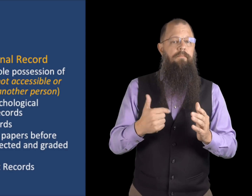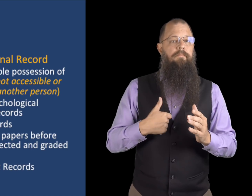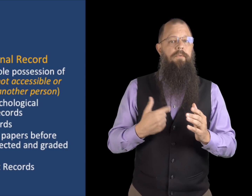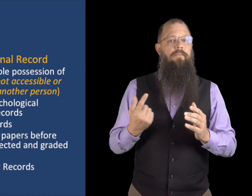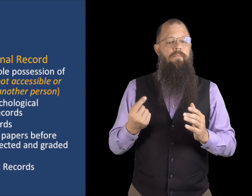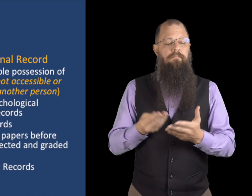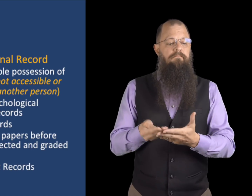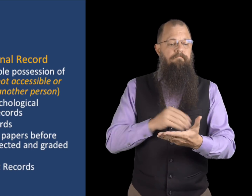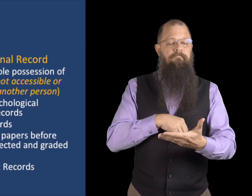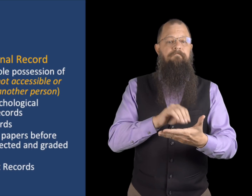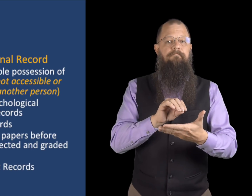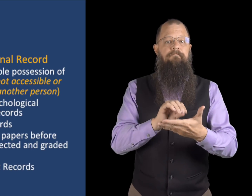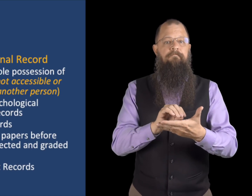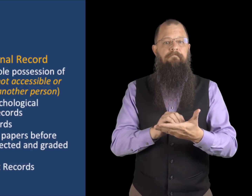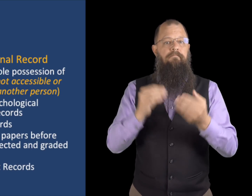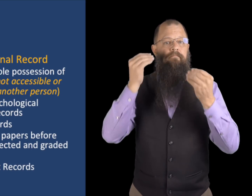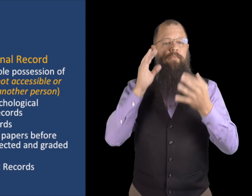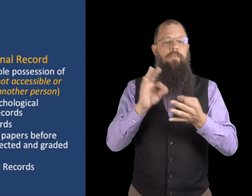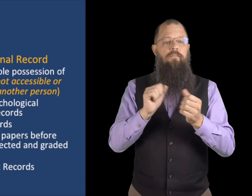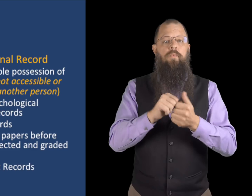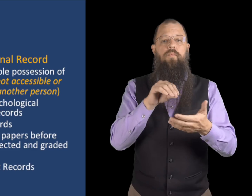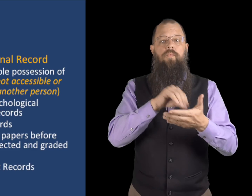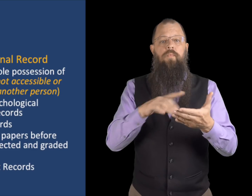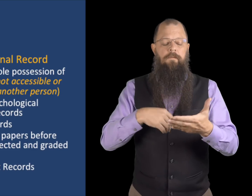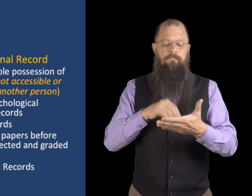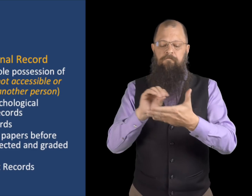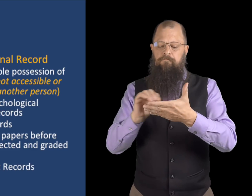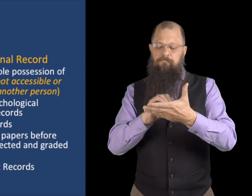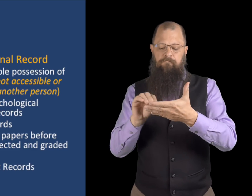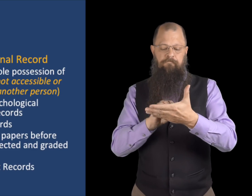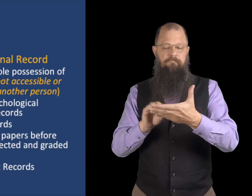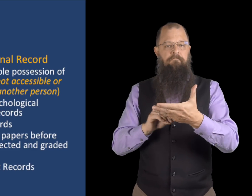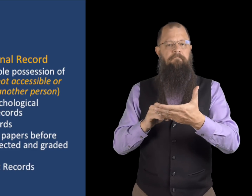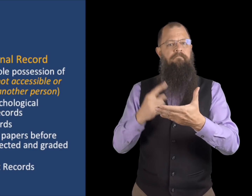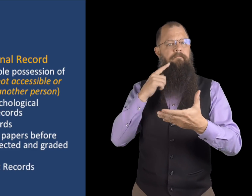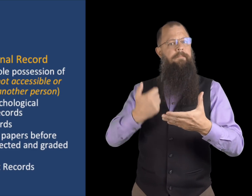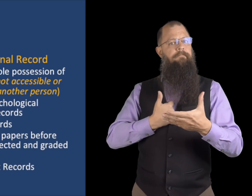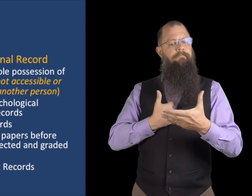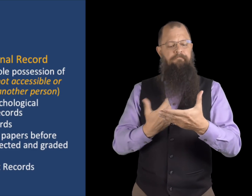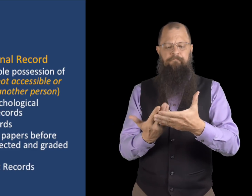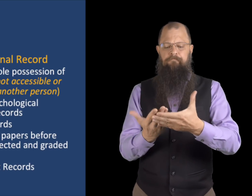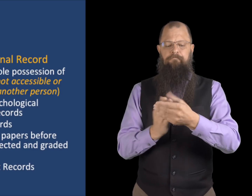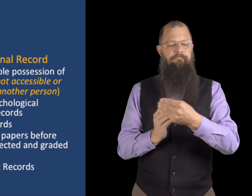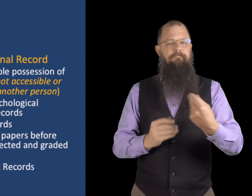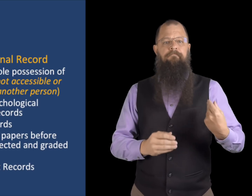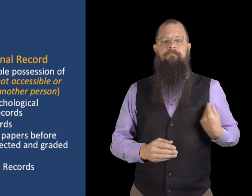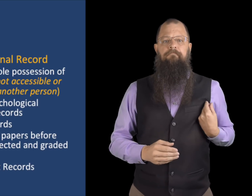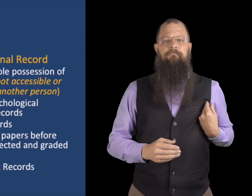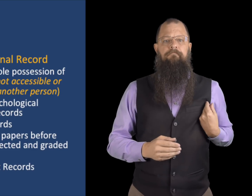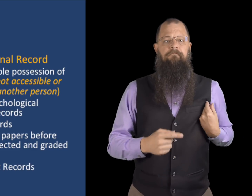For example, if I myself as a teacher maintain notes on a student for my sole